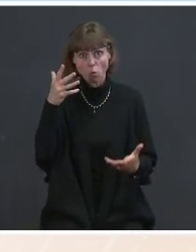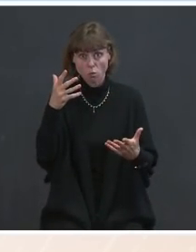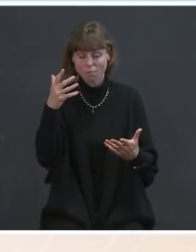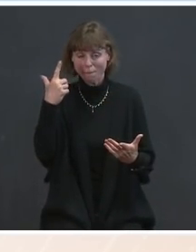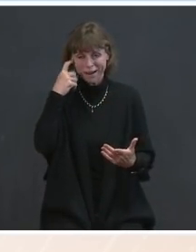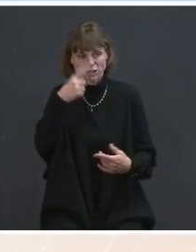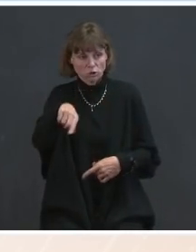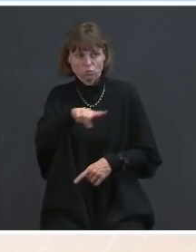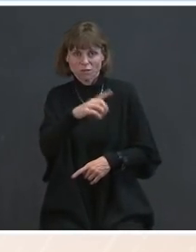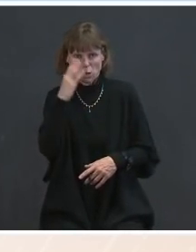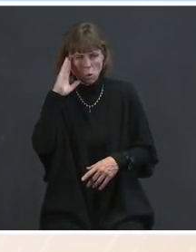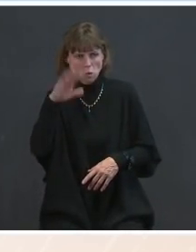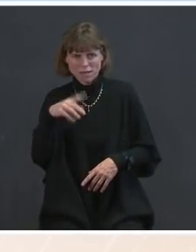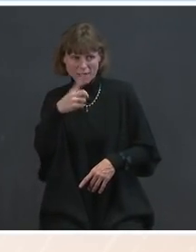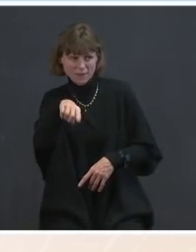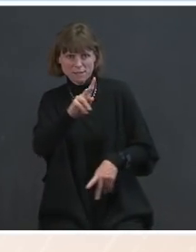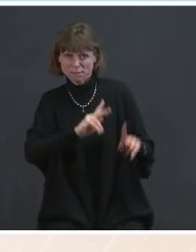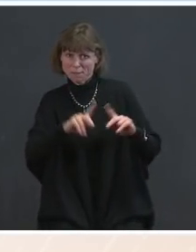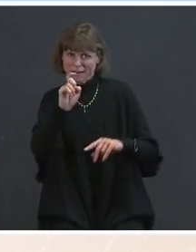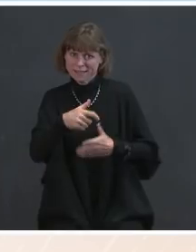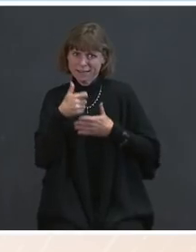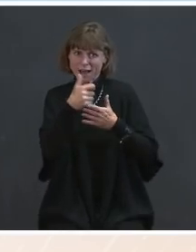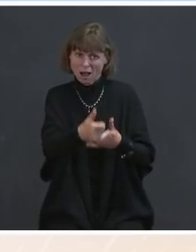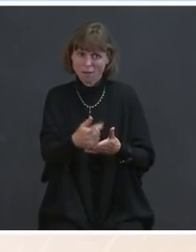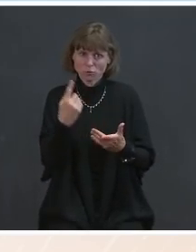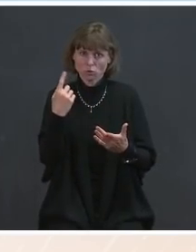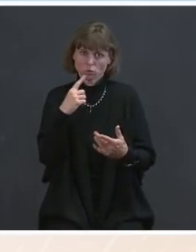to get to the other side of this economic downturn. The Press: On a different subject: